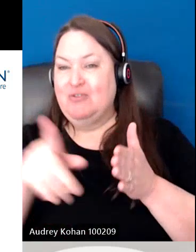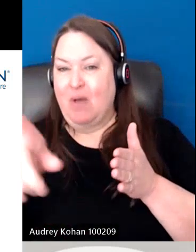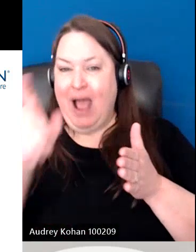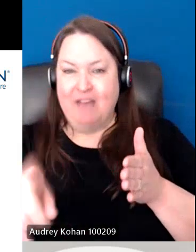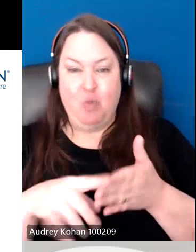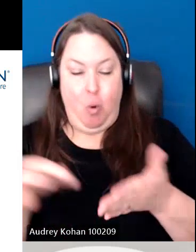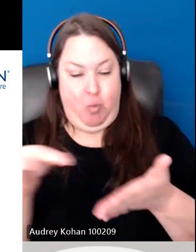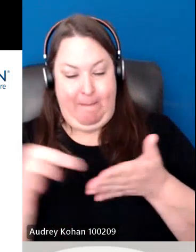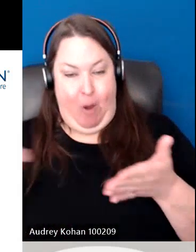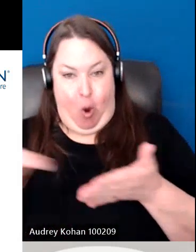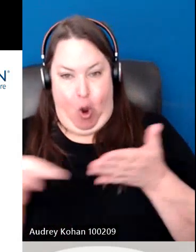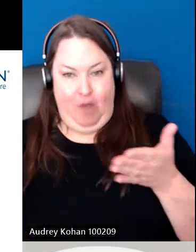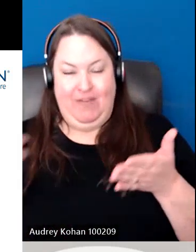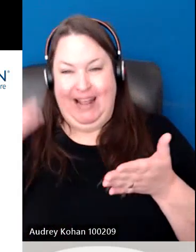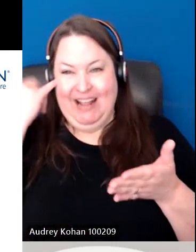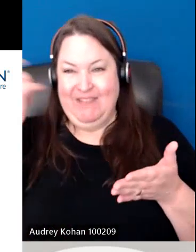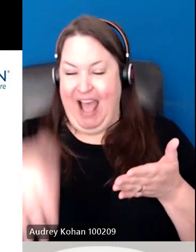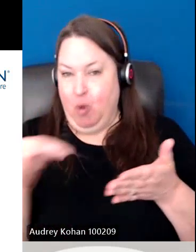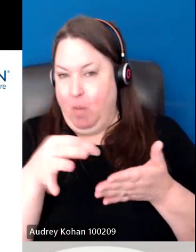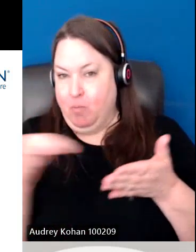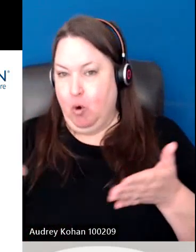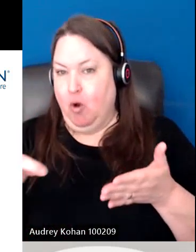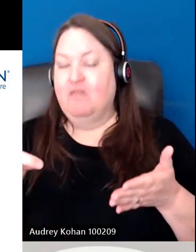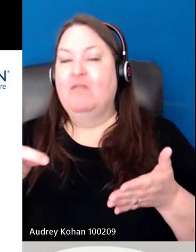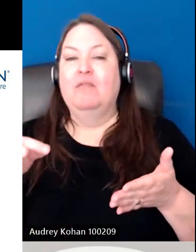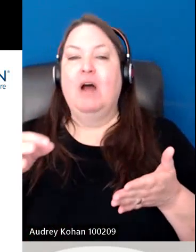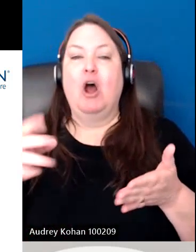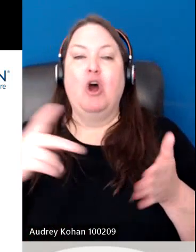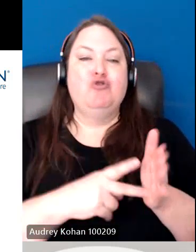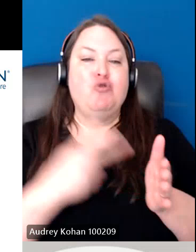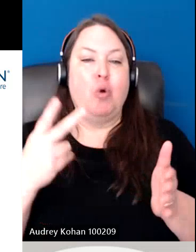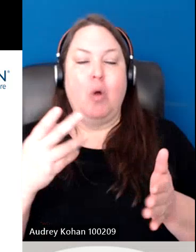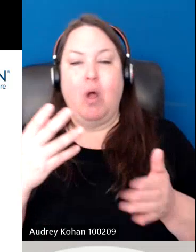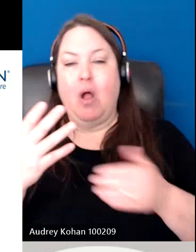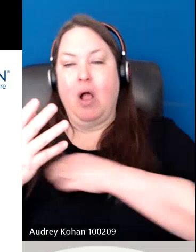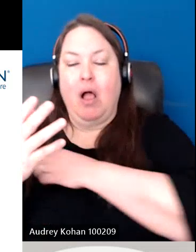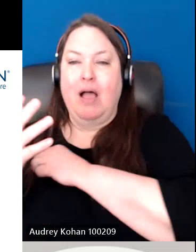these items if you have to remove the dual handset phone you're going to have to disinfect that per